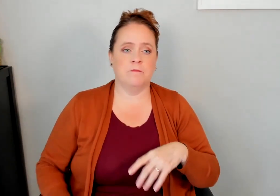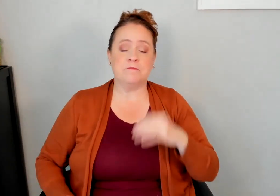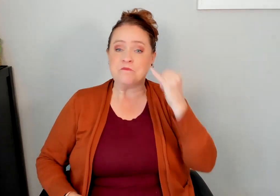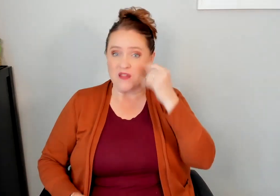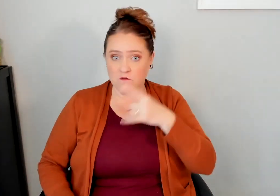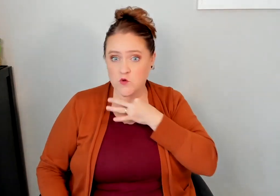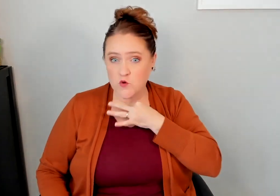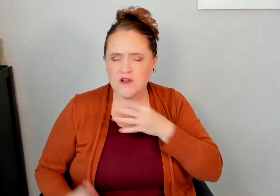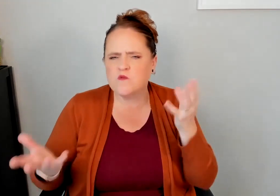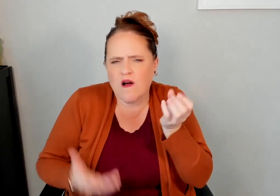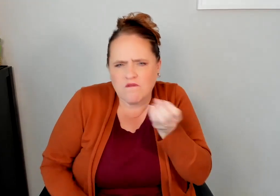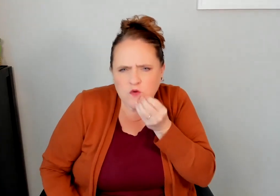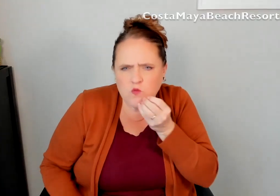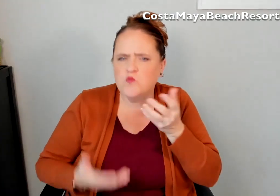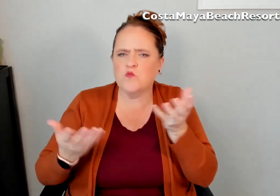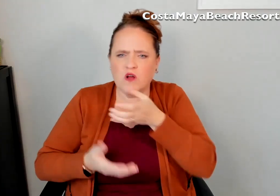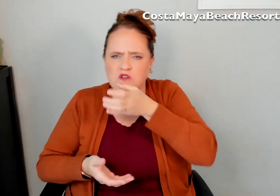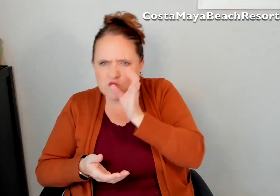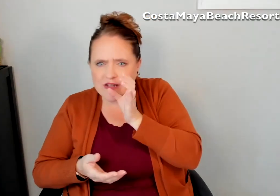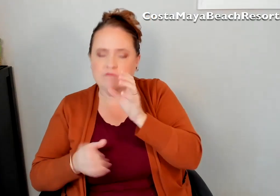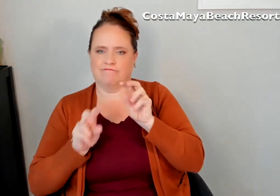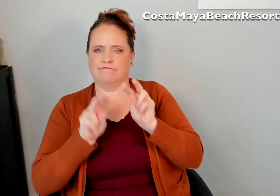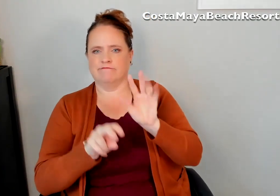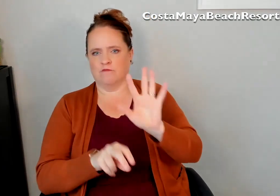if you're curious about the food and drinks that are included